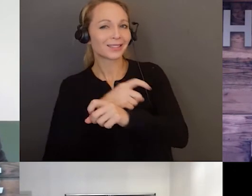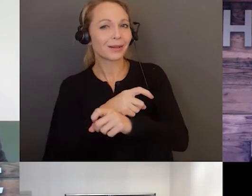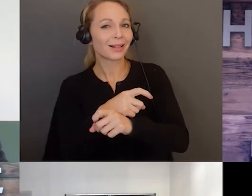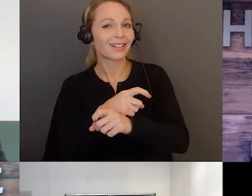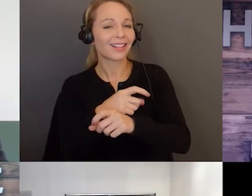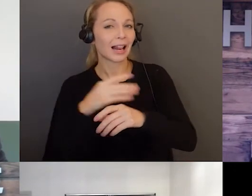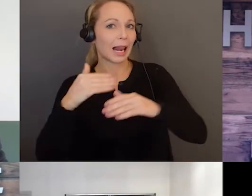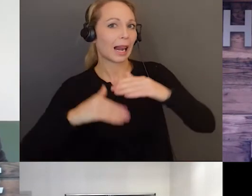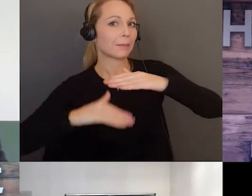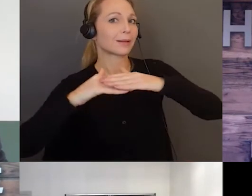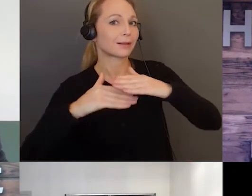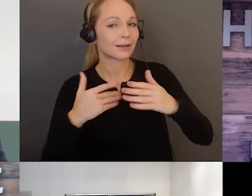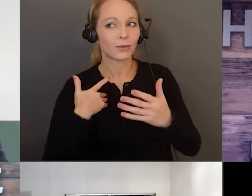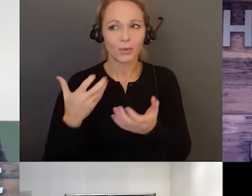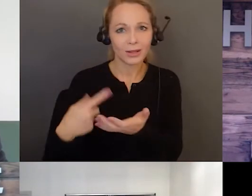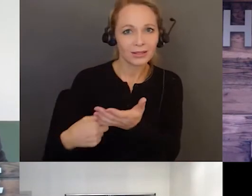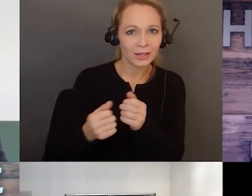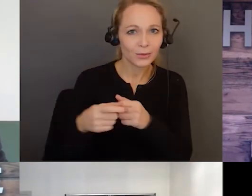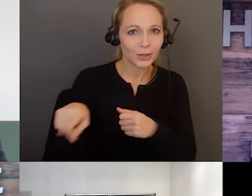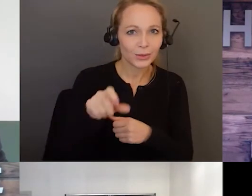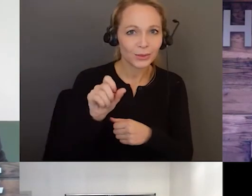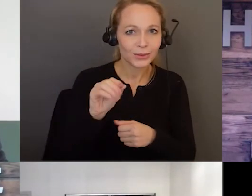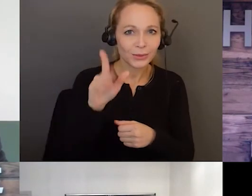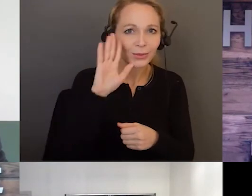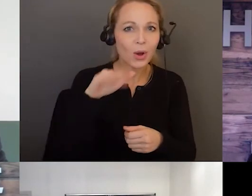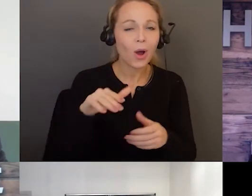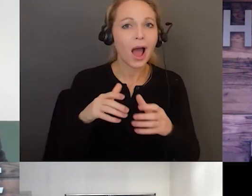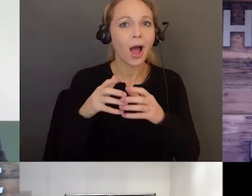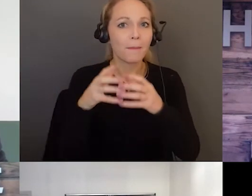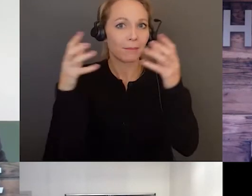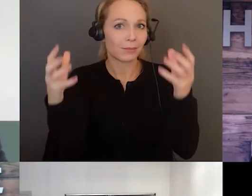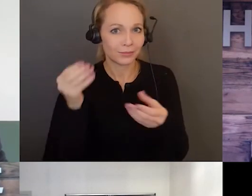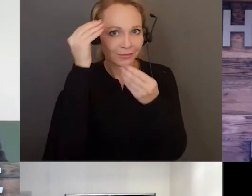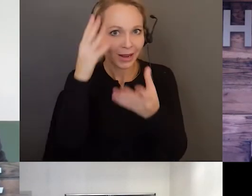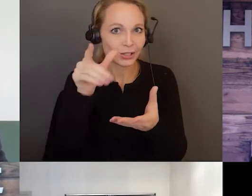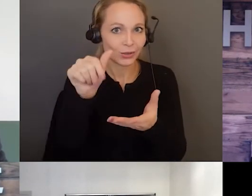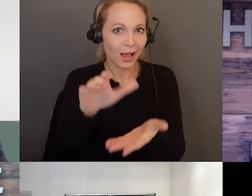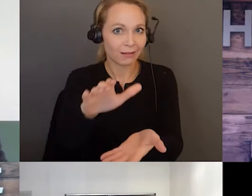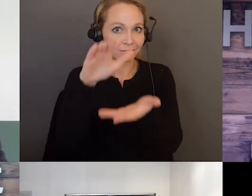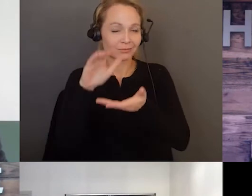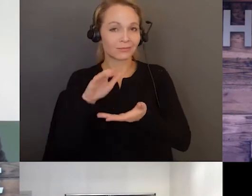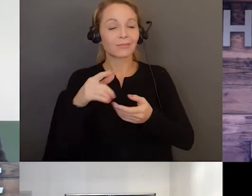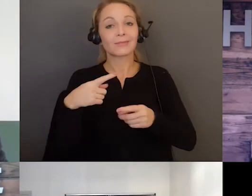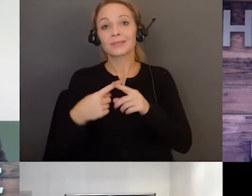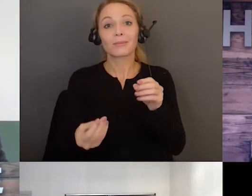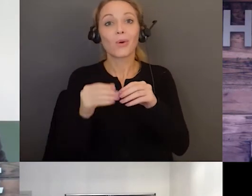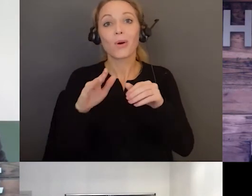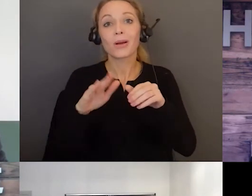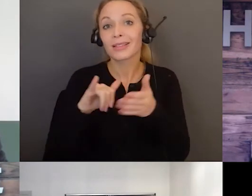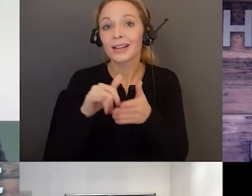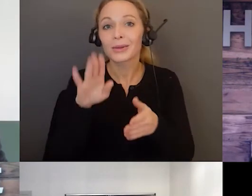A QUERY IS SO YOU KNOW HOW FAR YOU CAN GO. AND THEN BEYOND THAT, WE'D ULTIMATELY USE PAGINATION OR